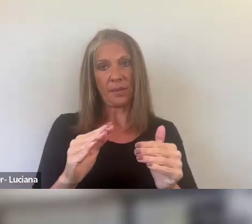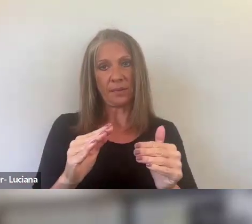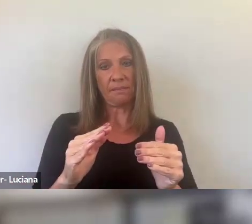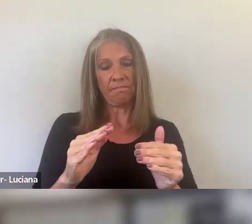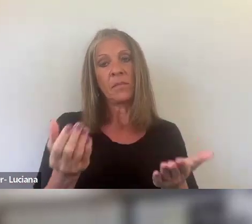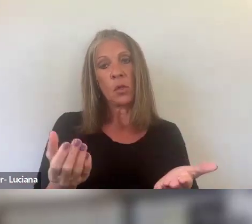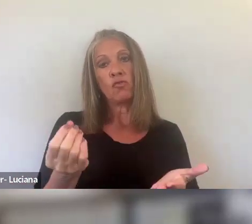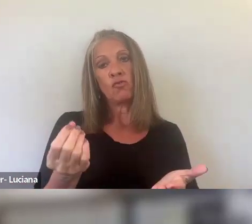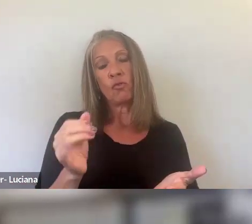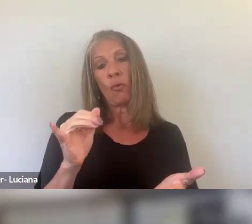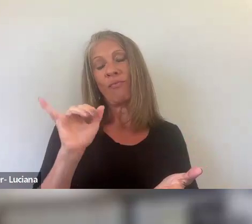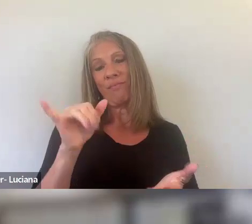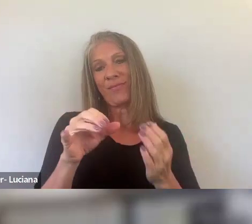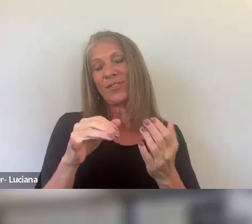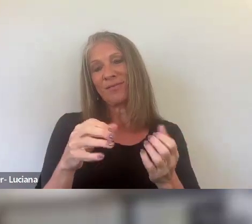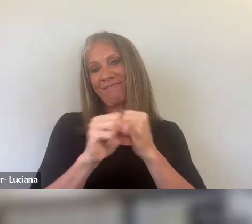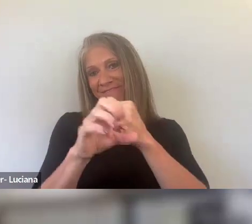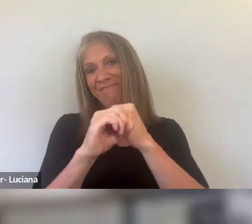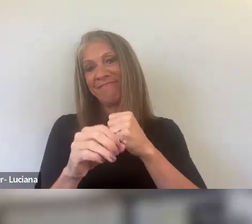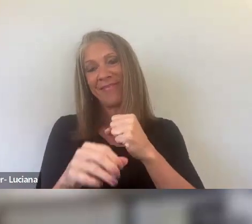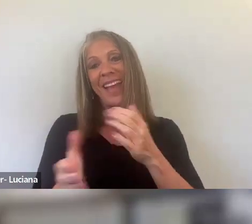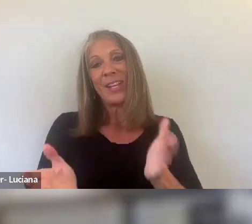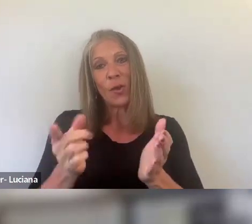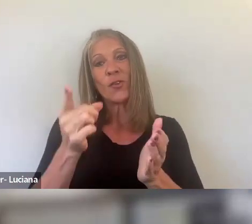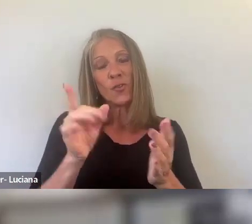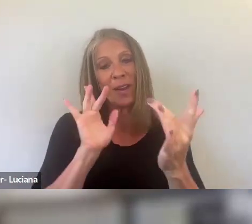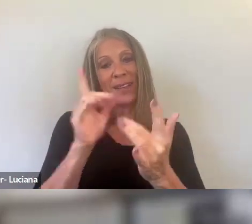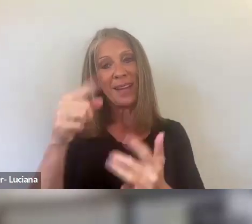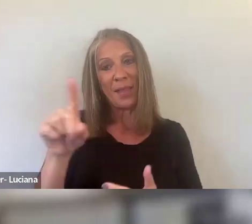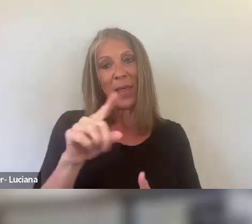Just upload there and encouragement to reach out to folks if you are able. RYAN ELZA: